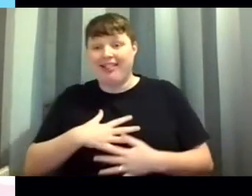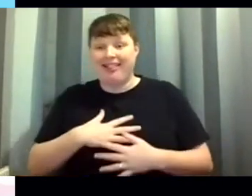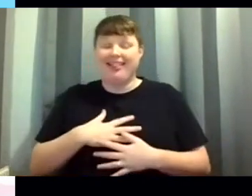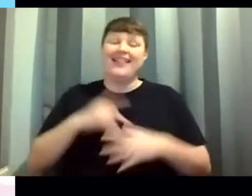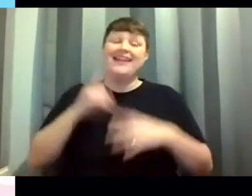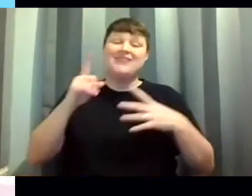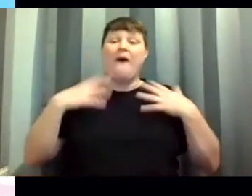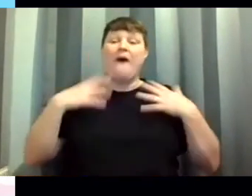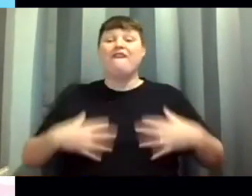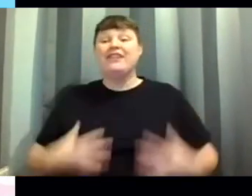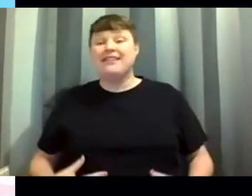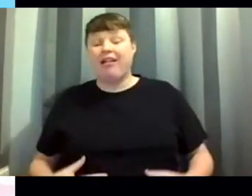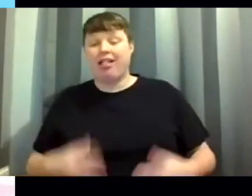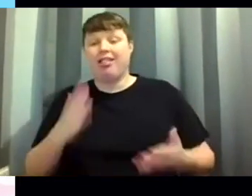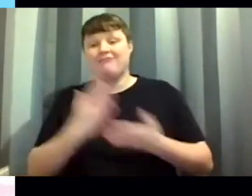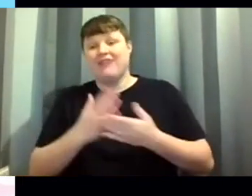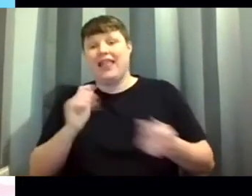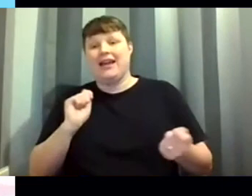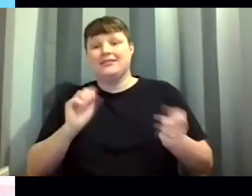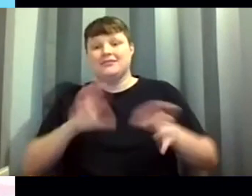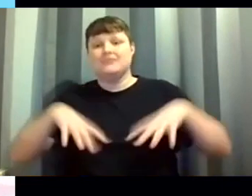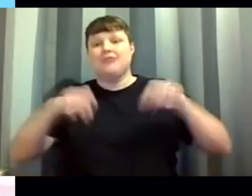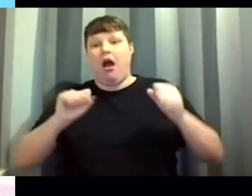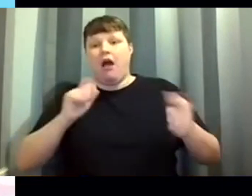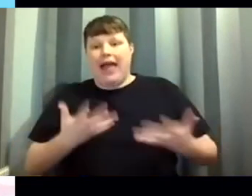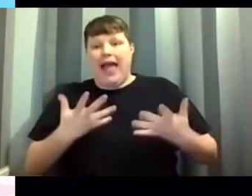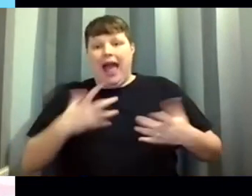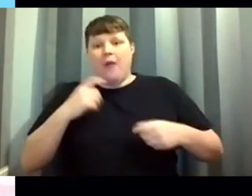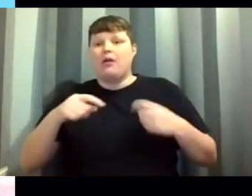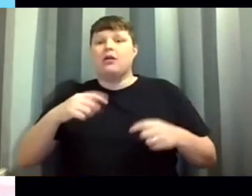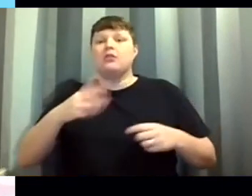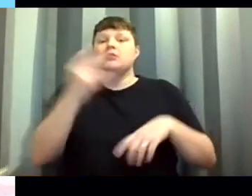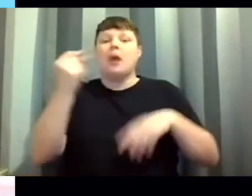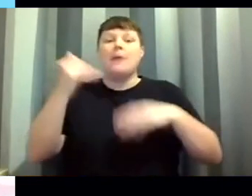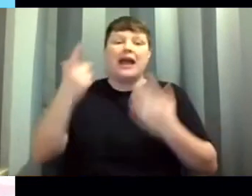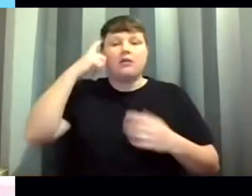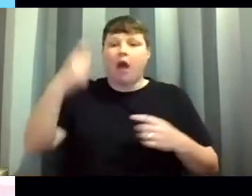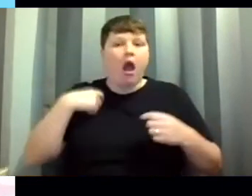going. I'll also be having bad face days where I can't shave or do makeup because of hair removal.